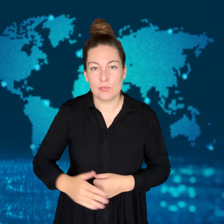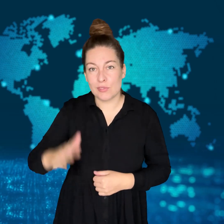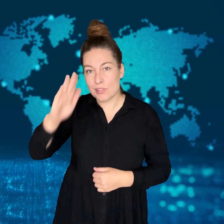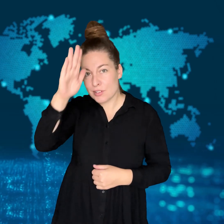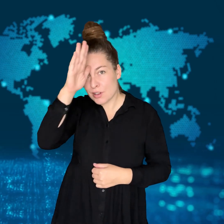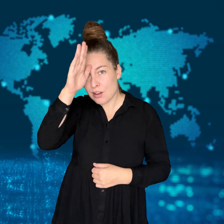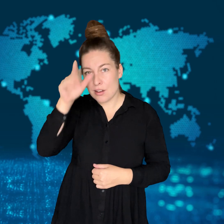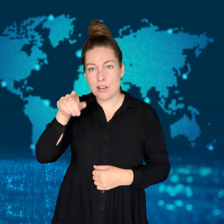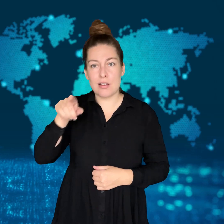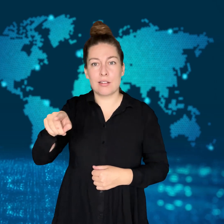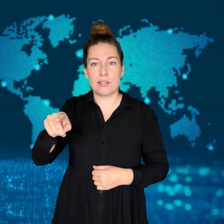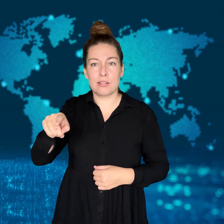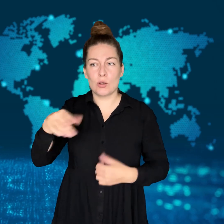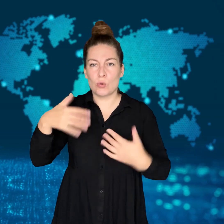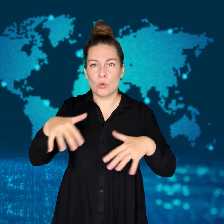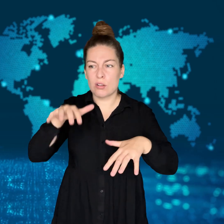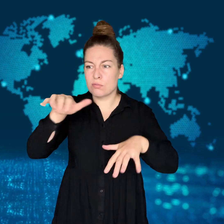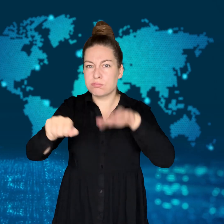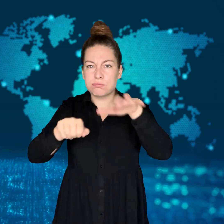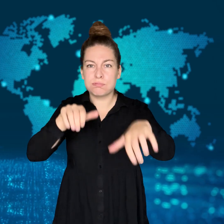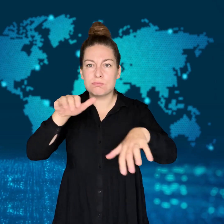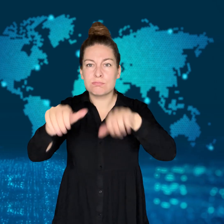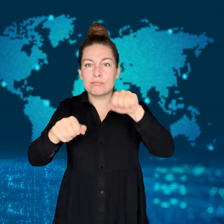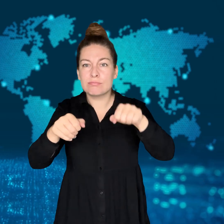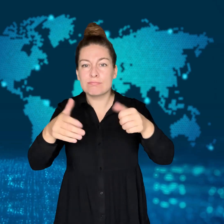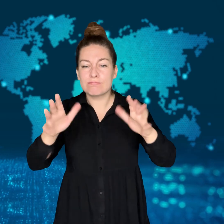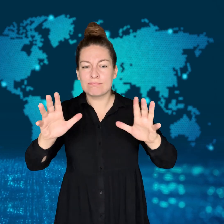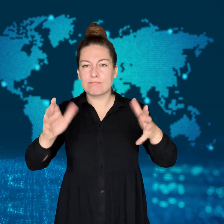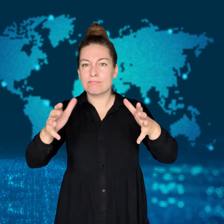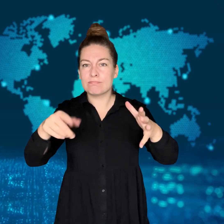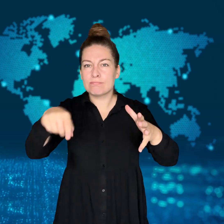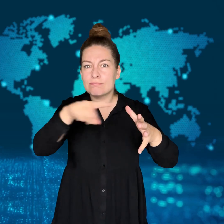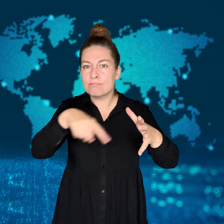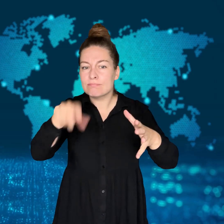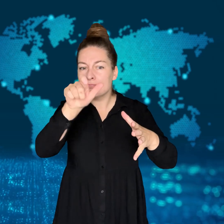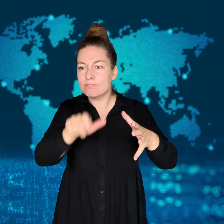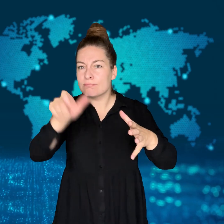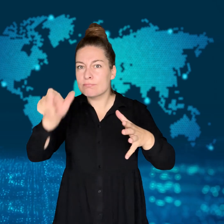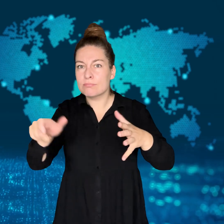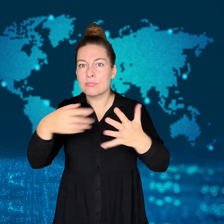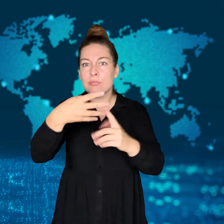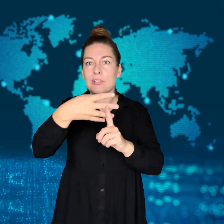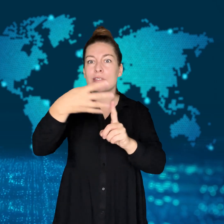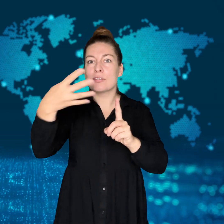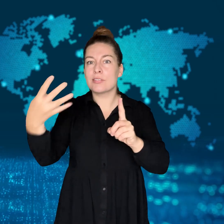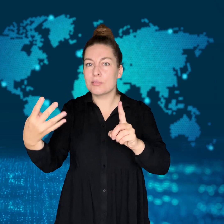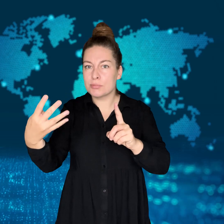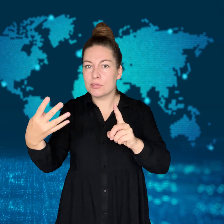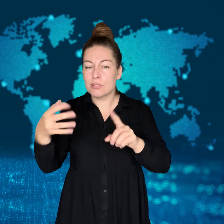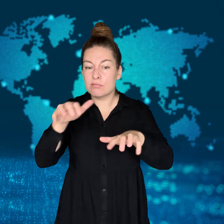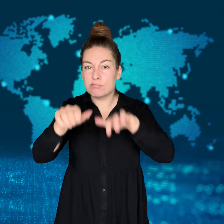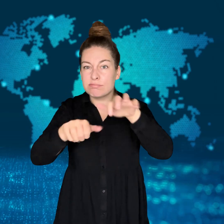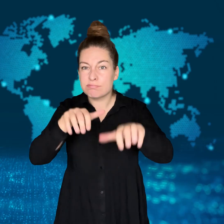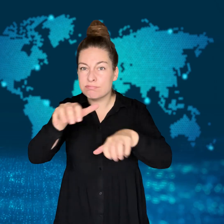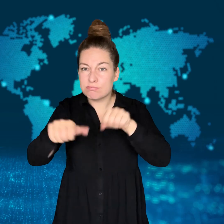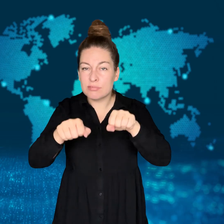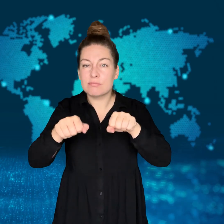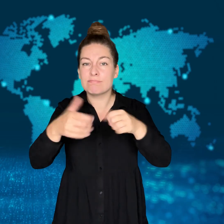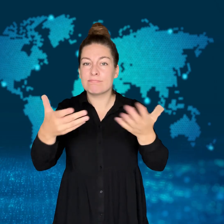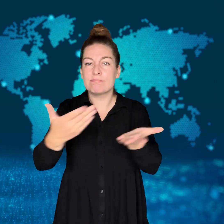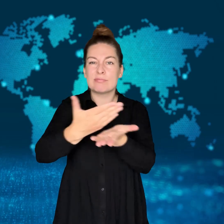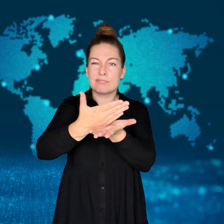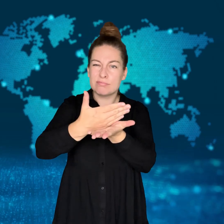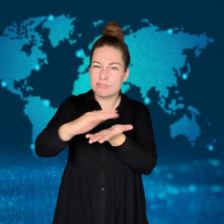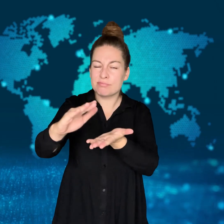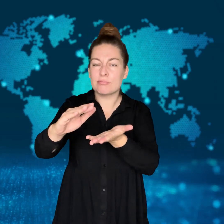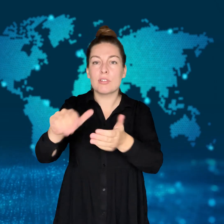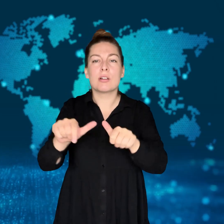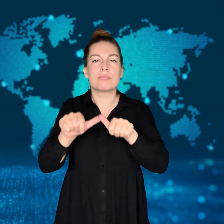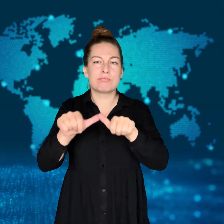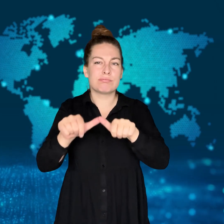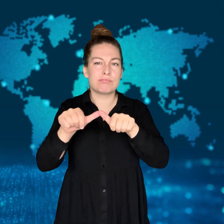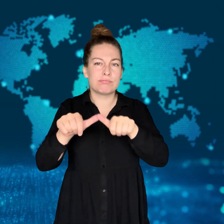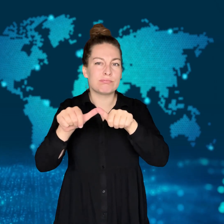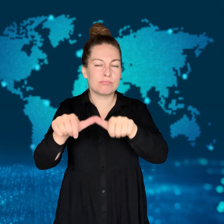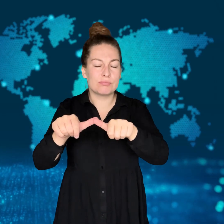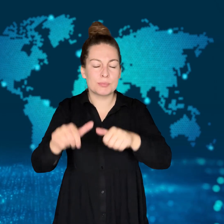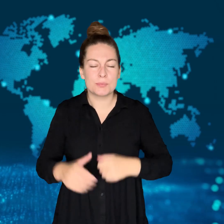LBGTQ+ crackdown continues